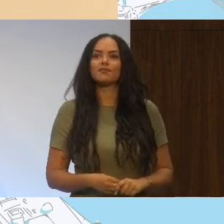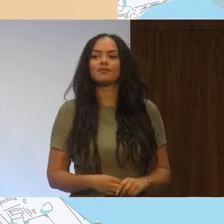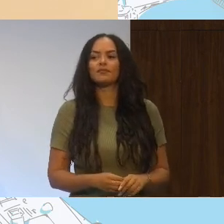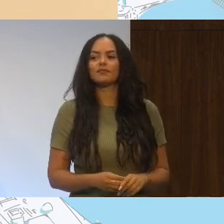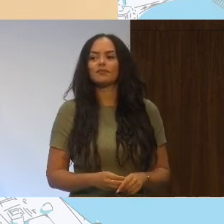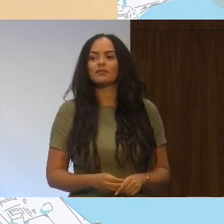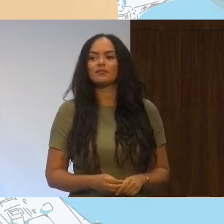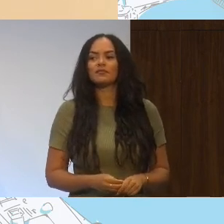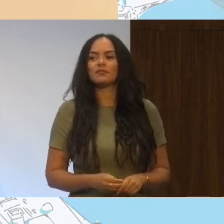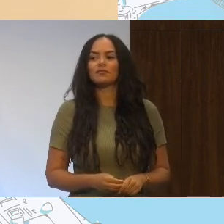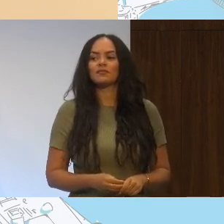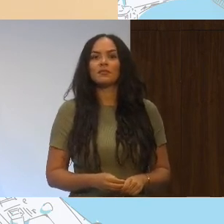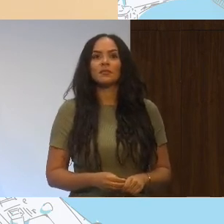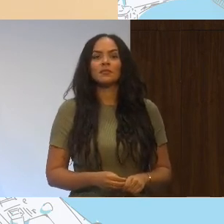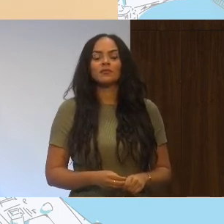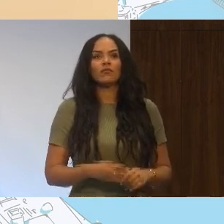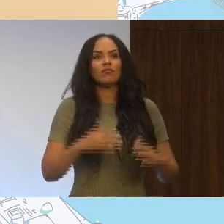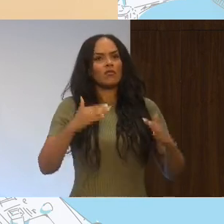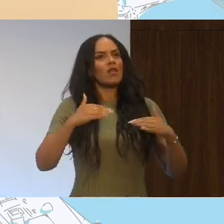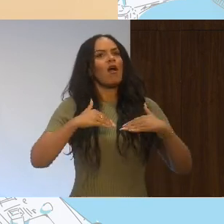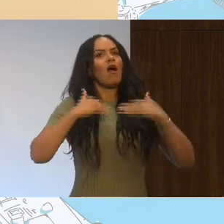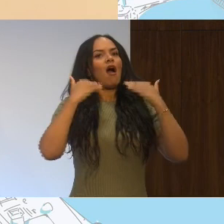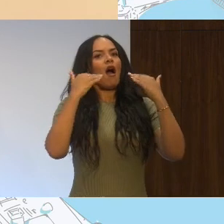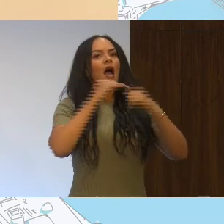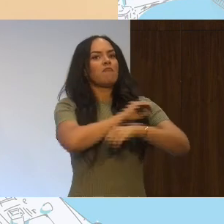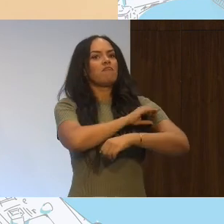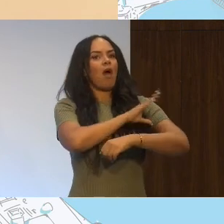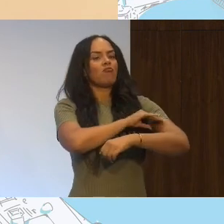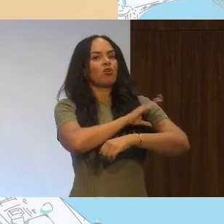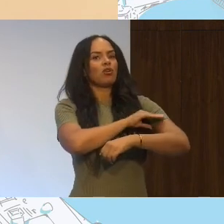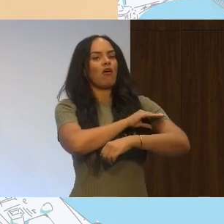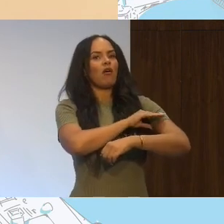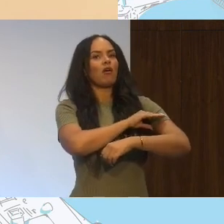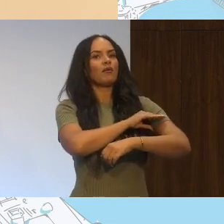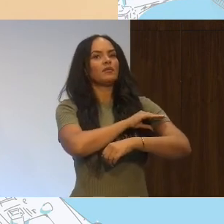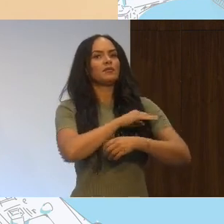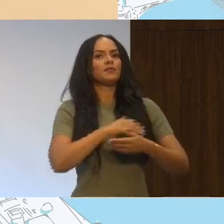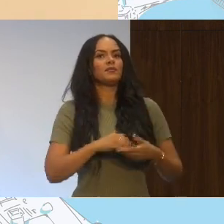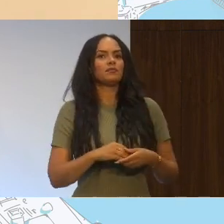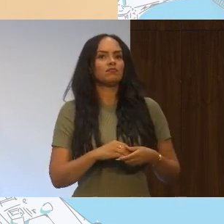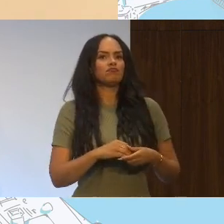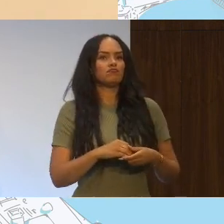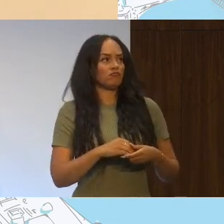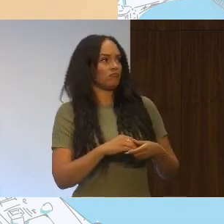Type high blood pressure, hypertension is not named by the treatments. People understand it's a bad problem.